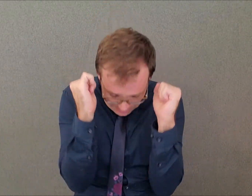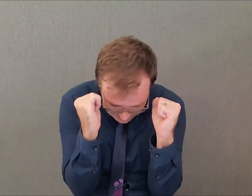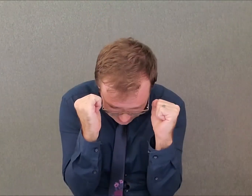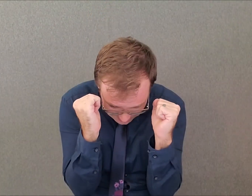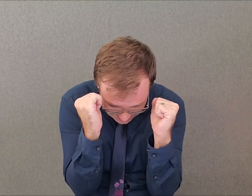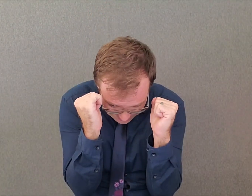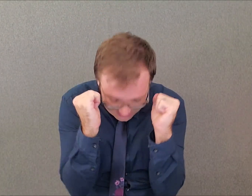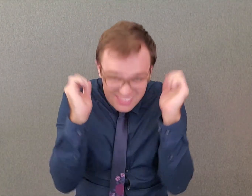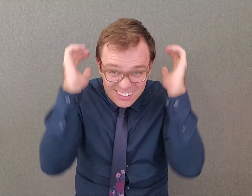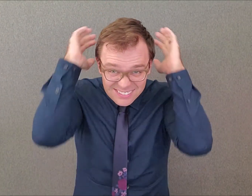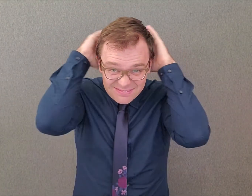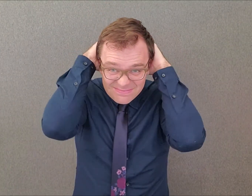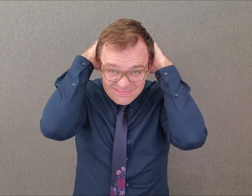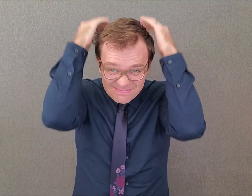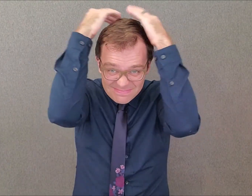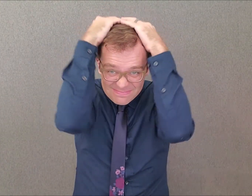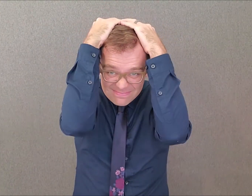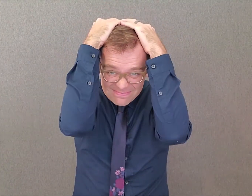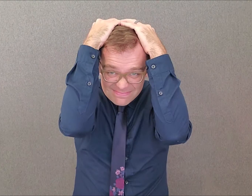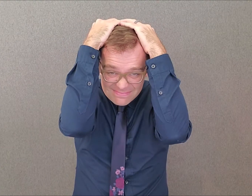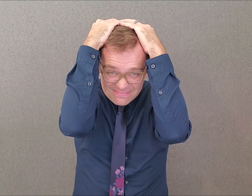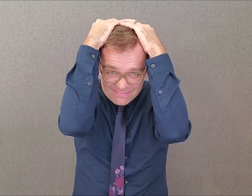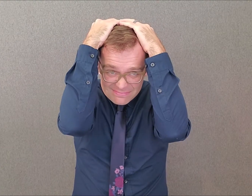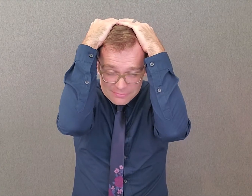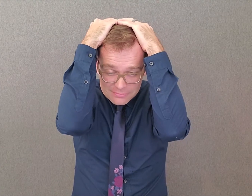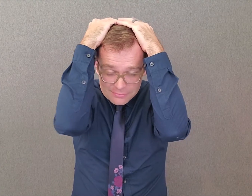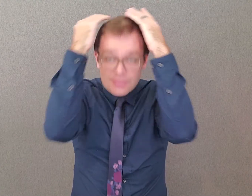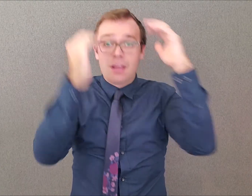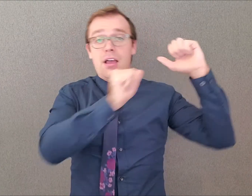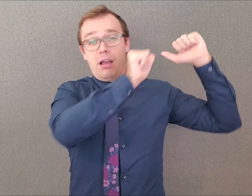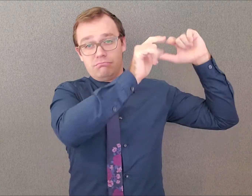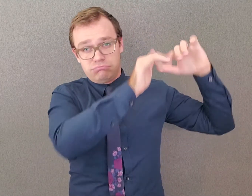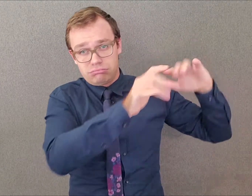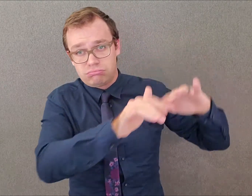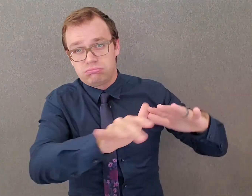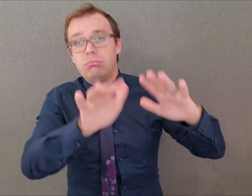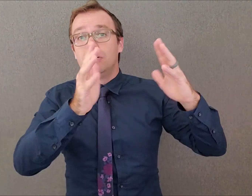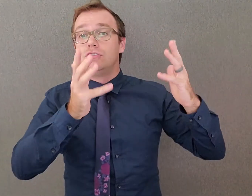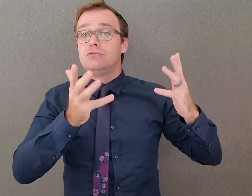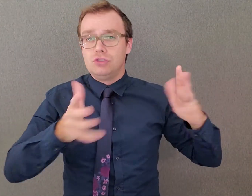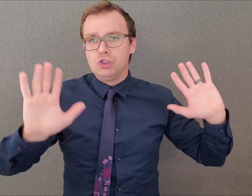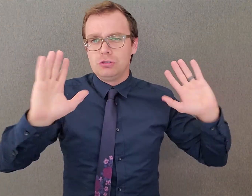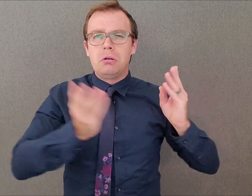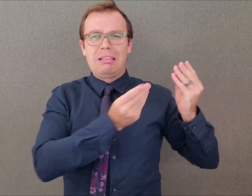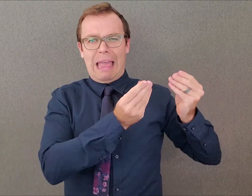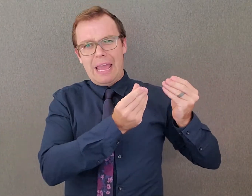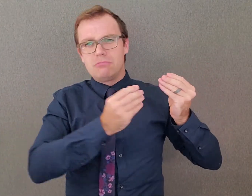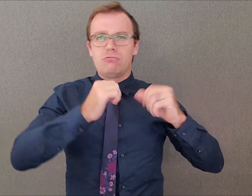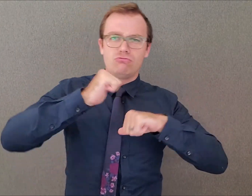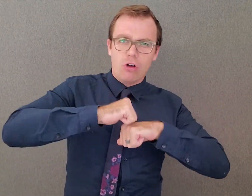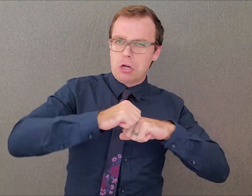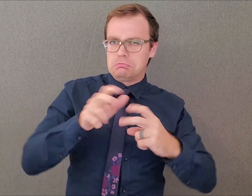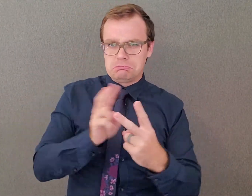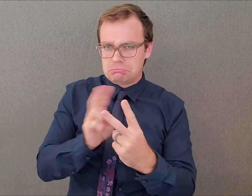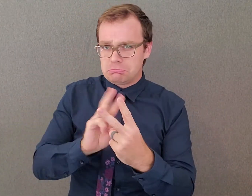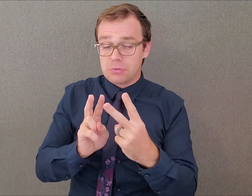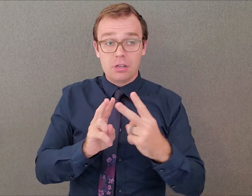curl into a tight ball and protect your head. After a landslide or rockslide,